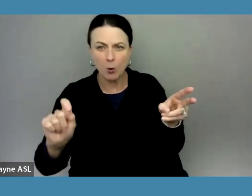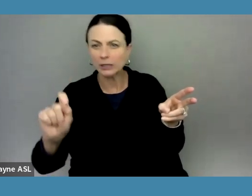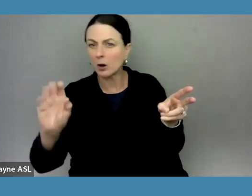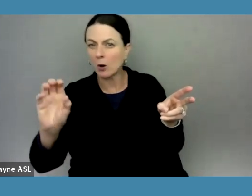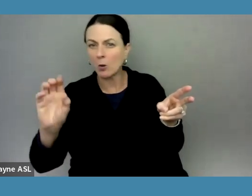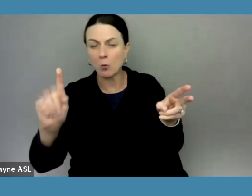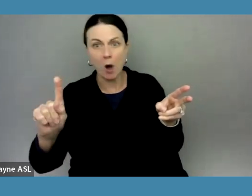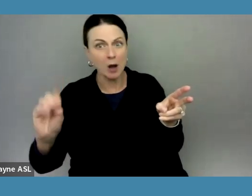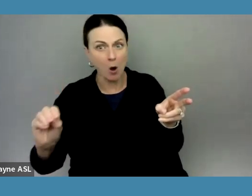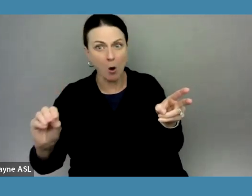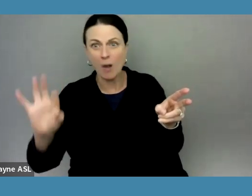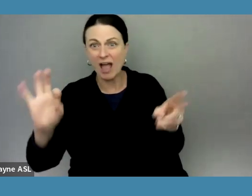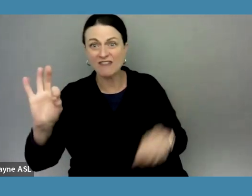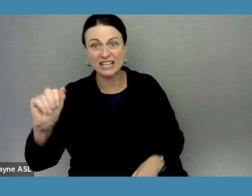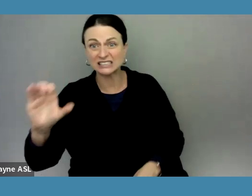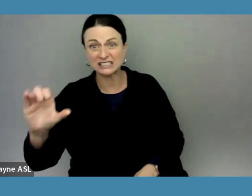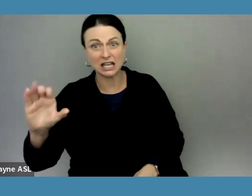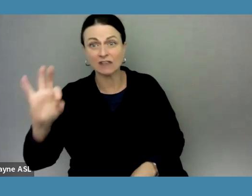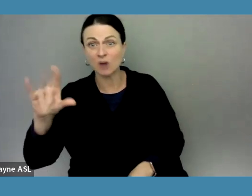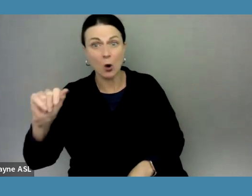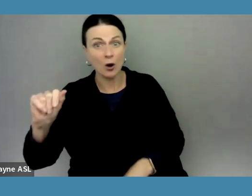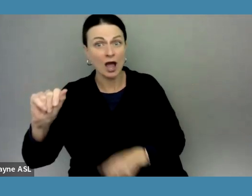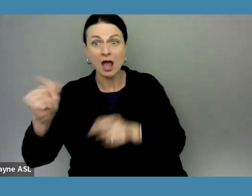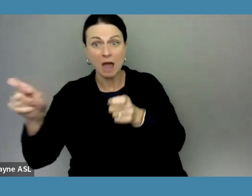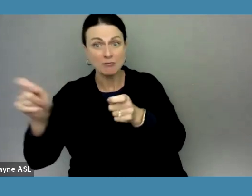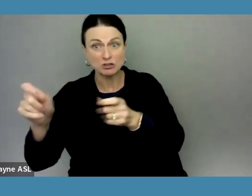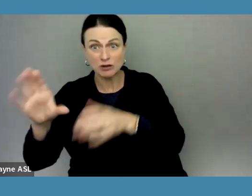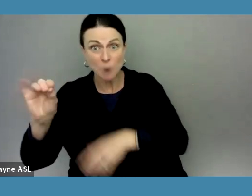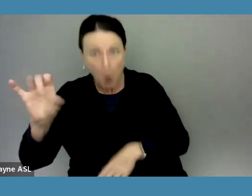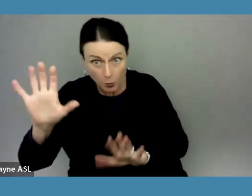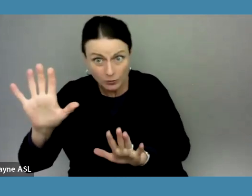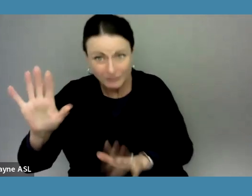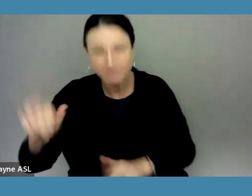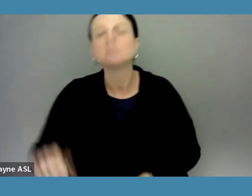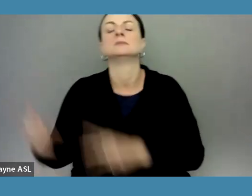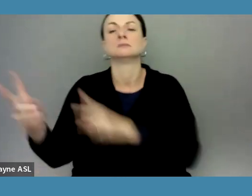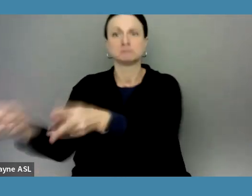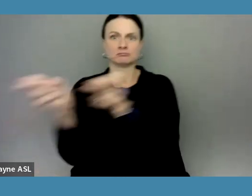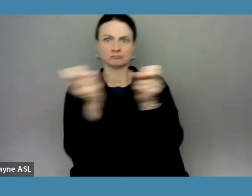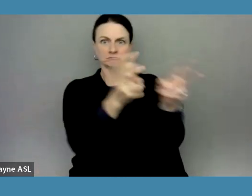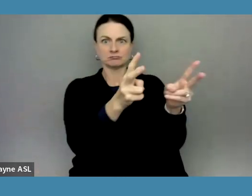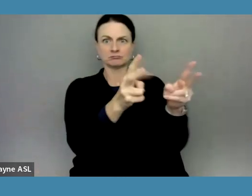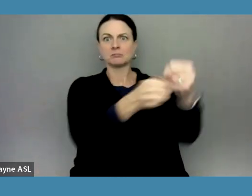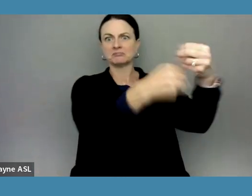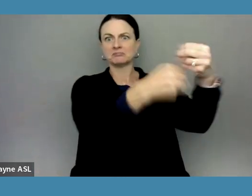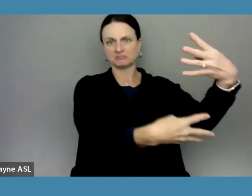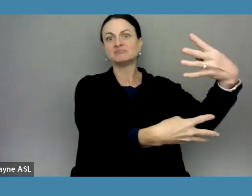Florida Administrative Code and it should pull it up, it should pull a link for you